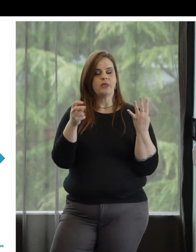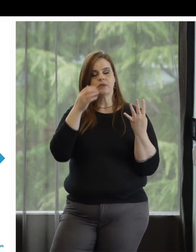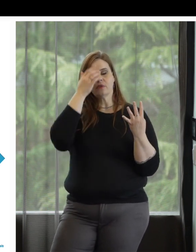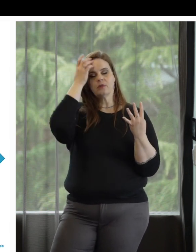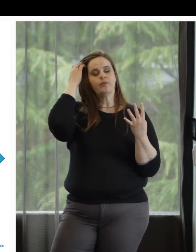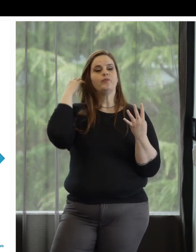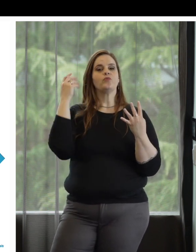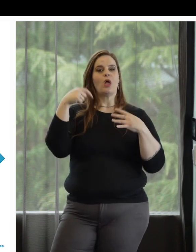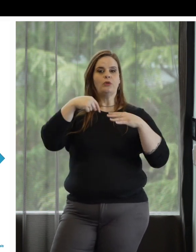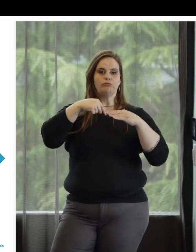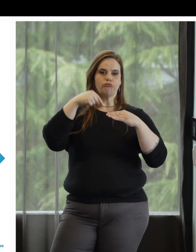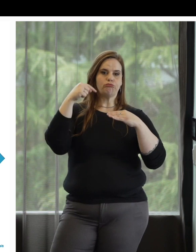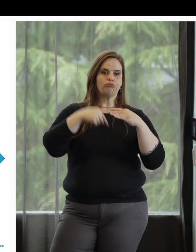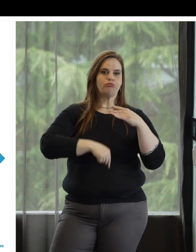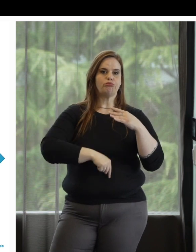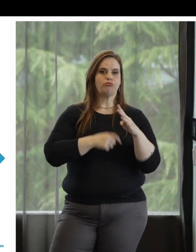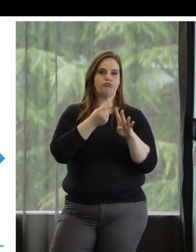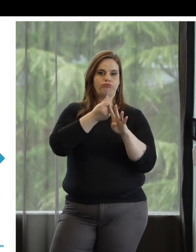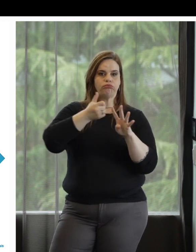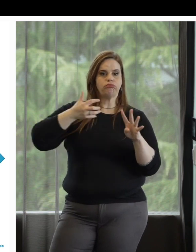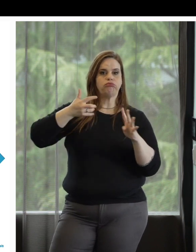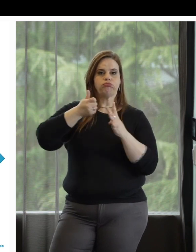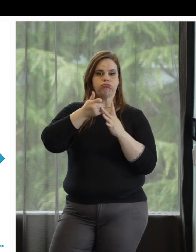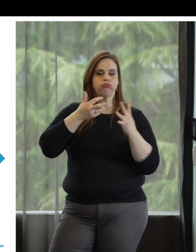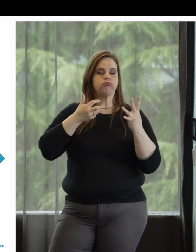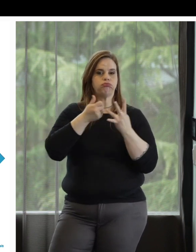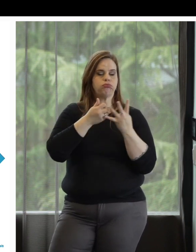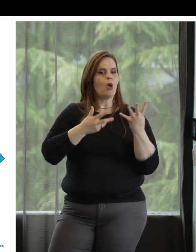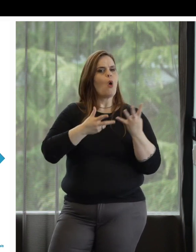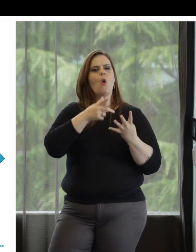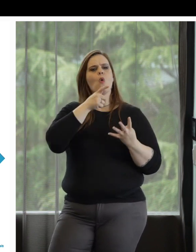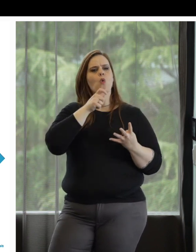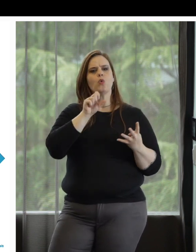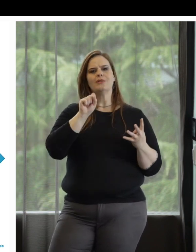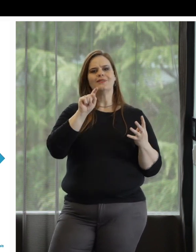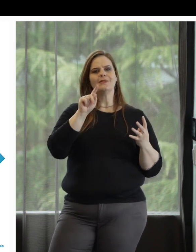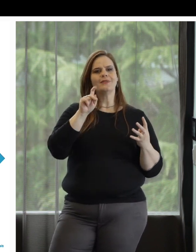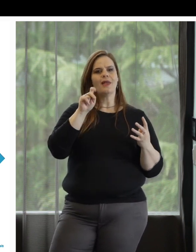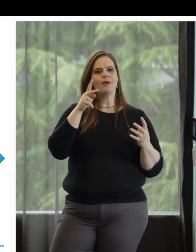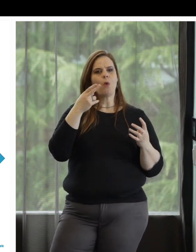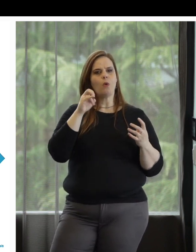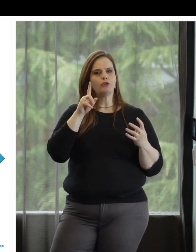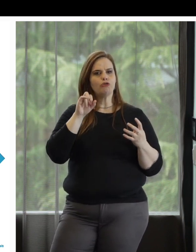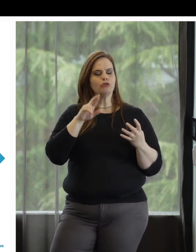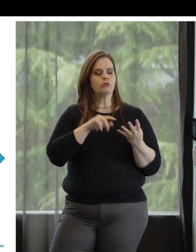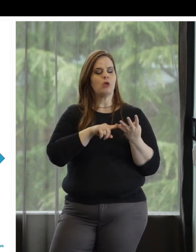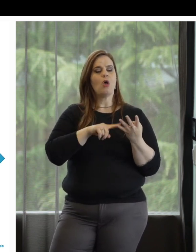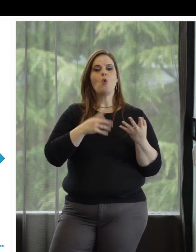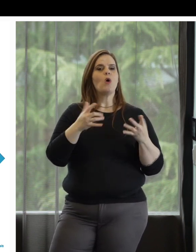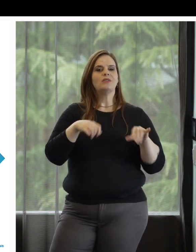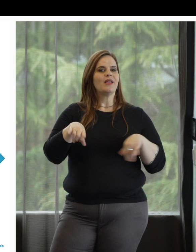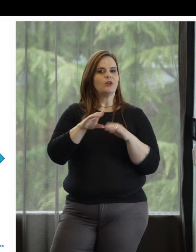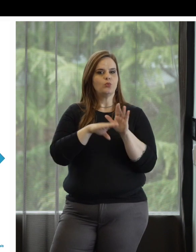who the stakeholders were what kind of standards were developed and what the best approach was for coordinating